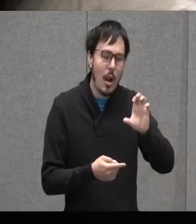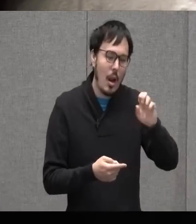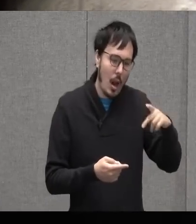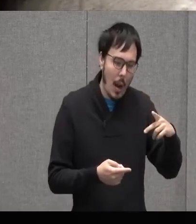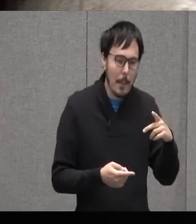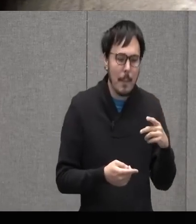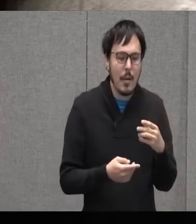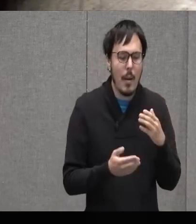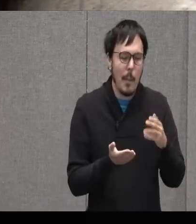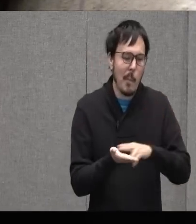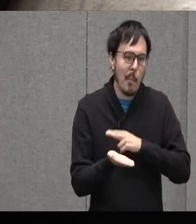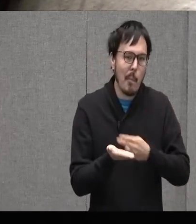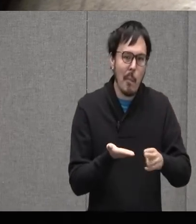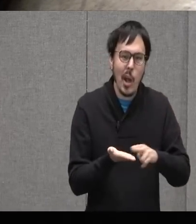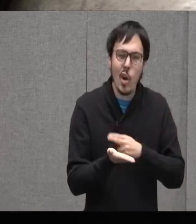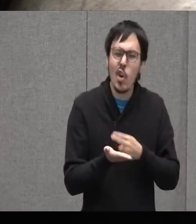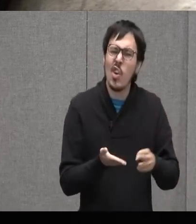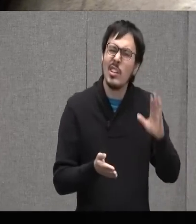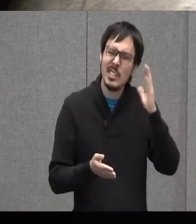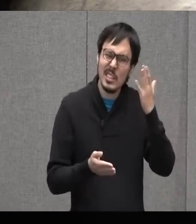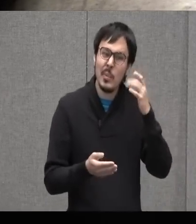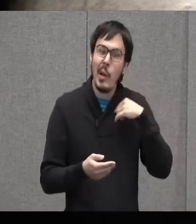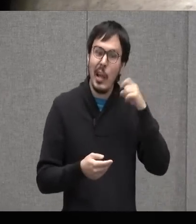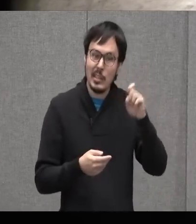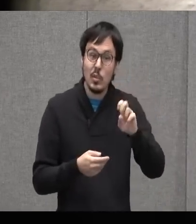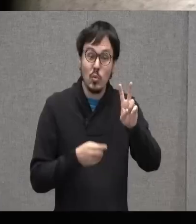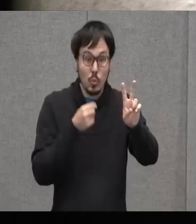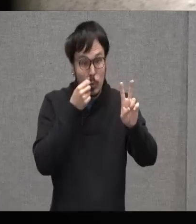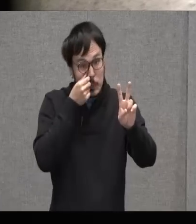Looks like I need two of these to equal a cup.